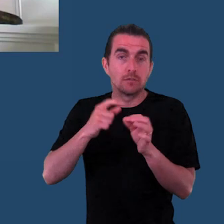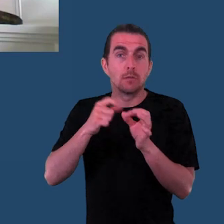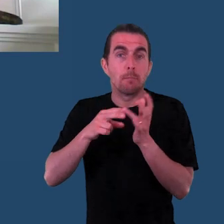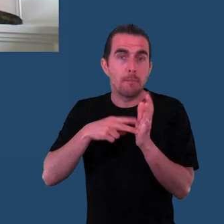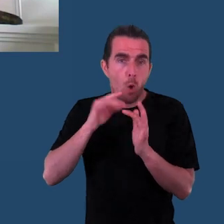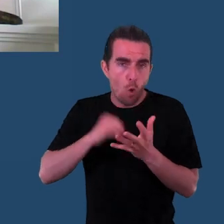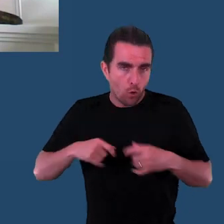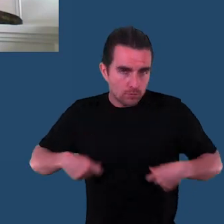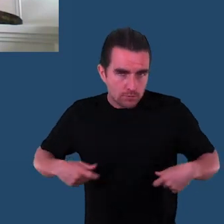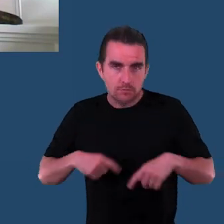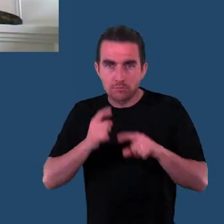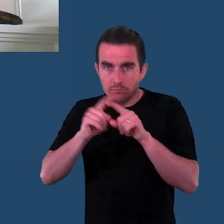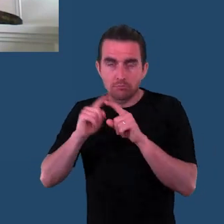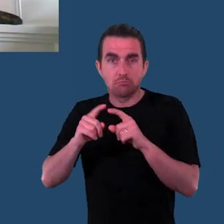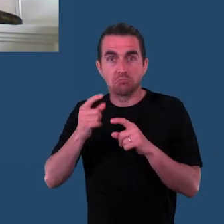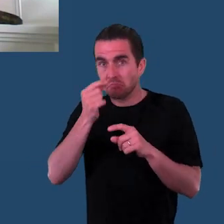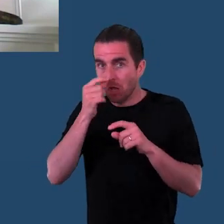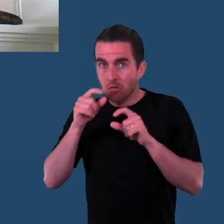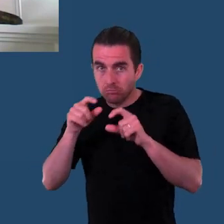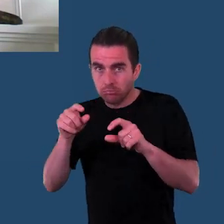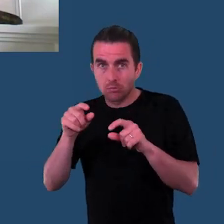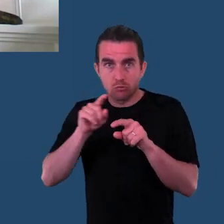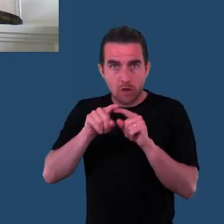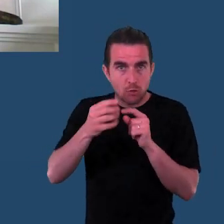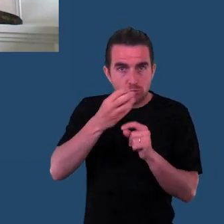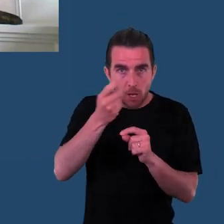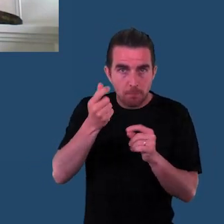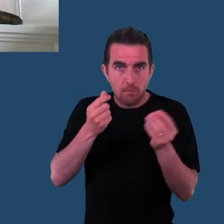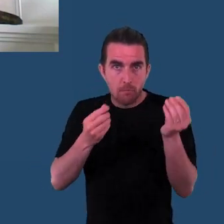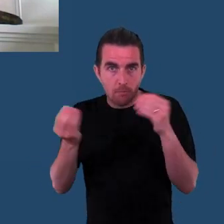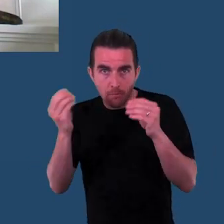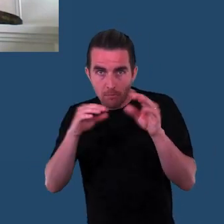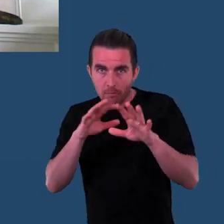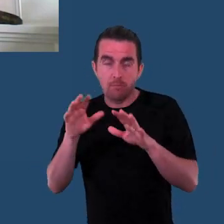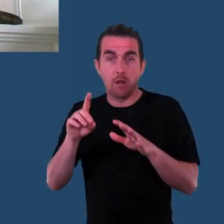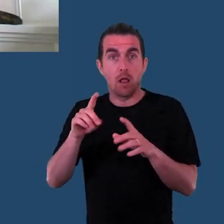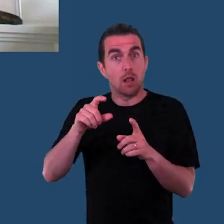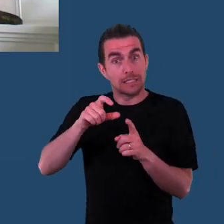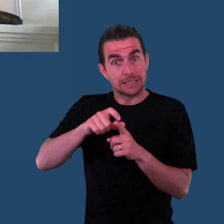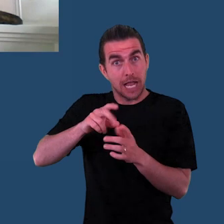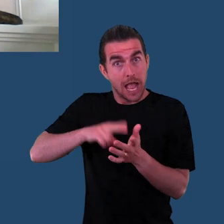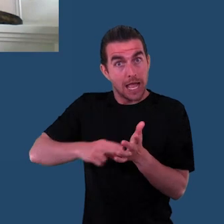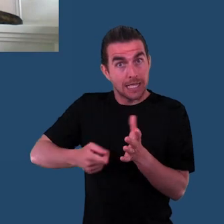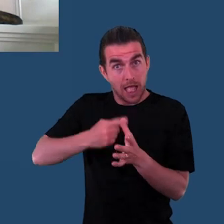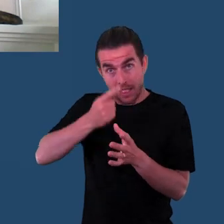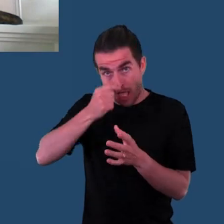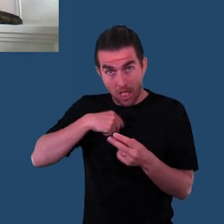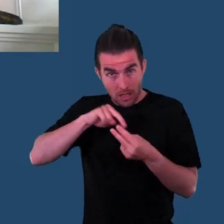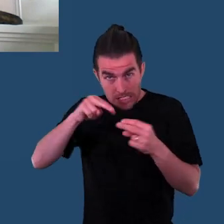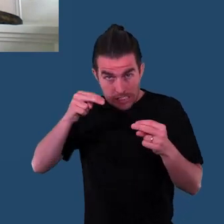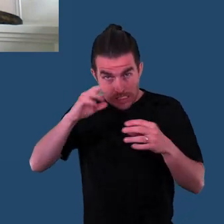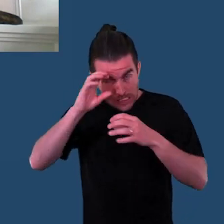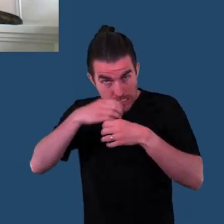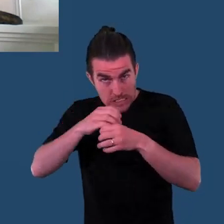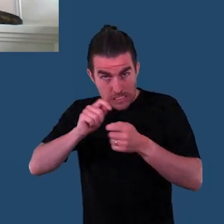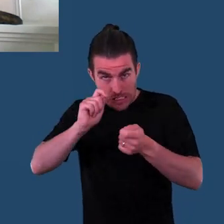that were exceptionally well-preserved. So, you can get some elements of soft tissue, but yeah, DNA, definitely not.